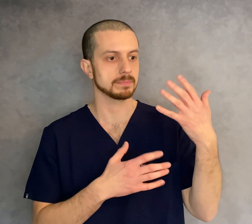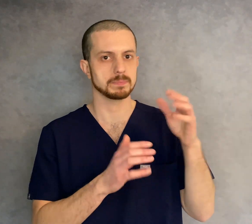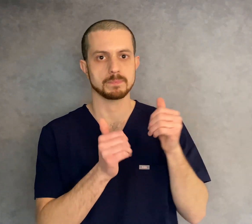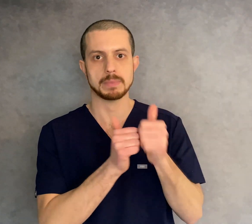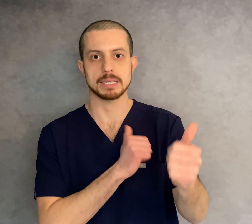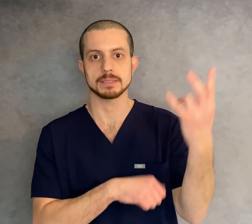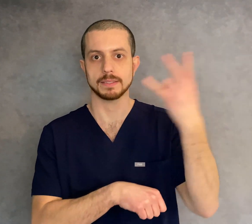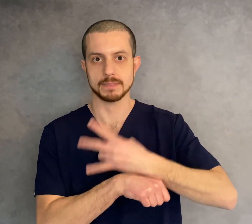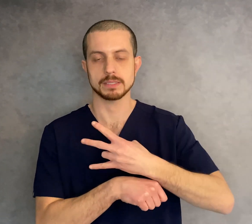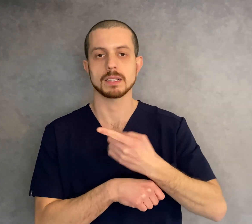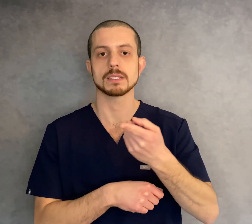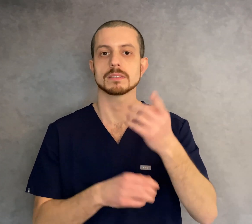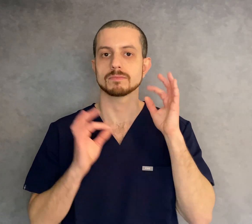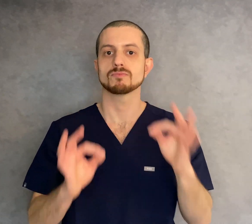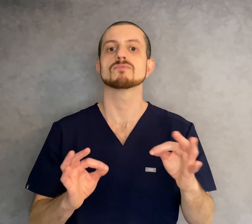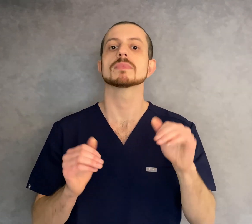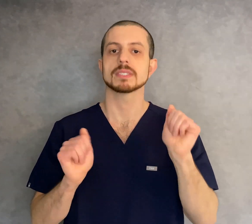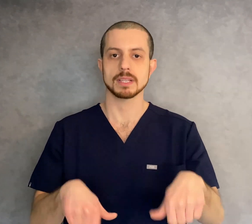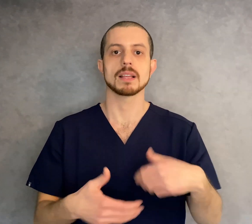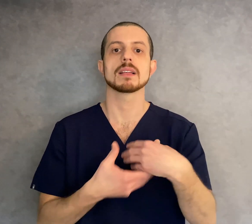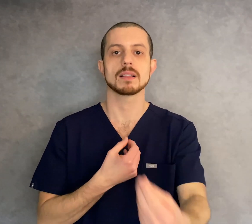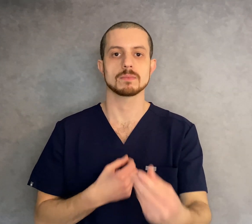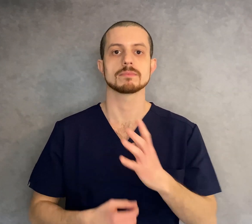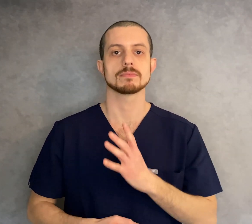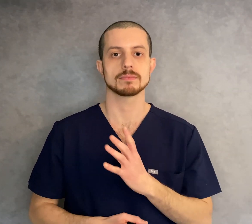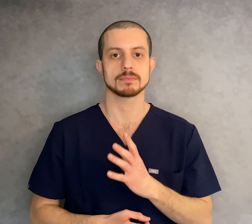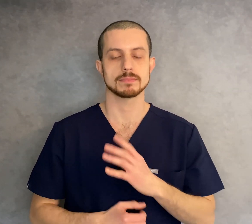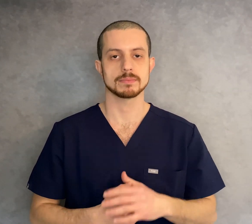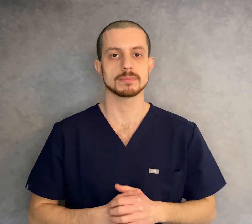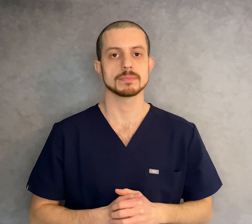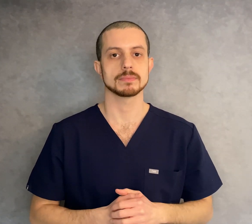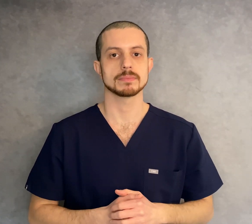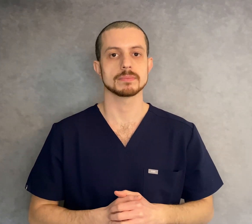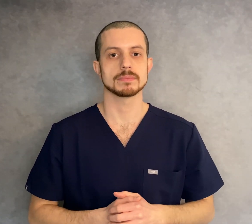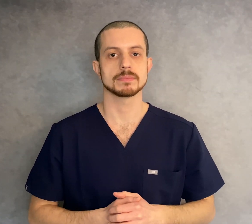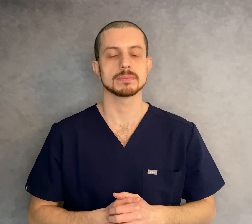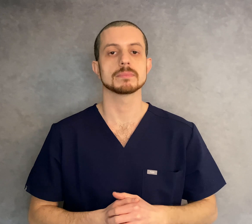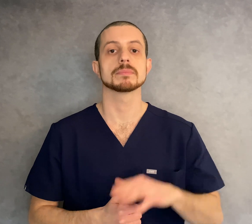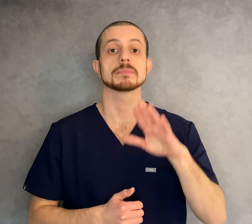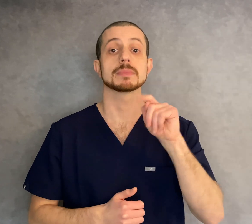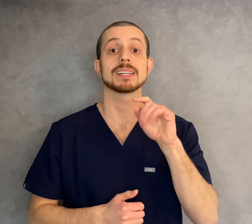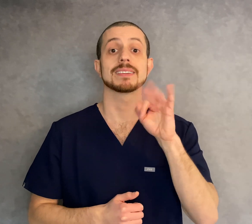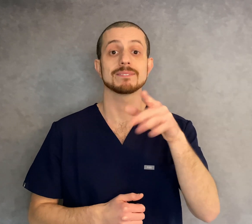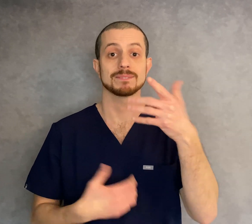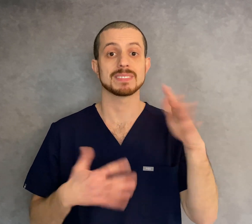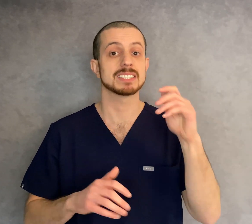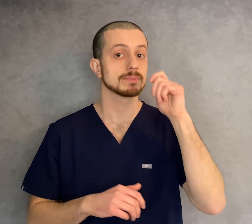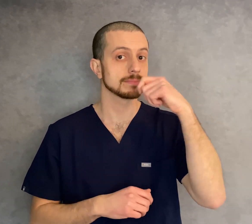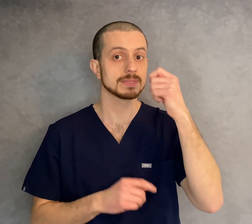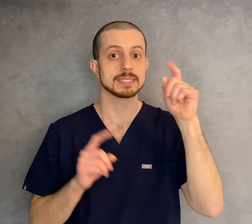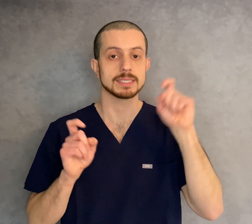If it's been more than 7 days, then it's okay to leave isolation. However, if you've been tested and you